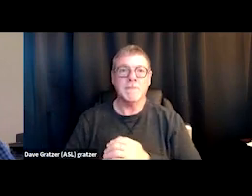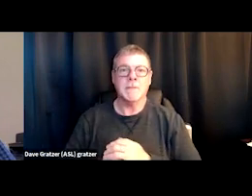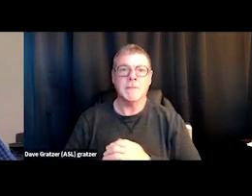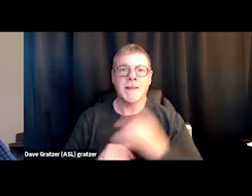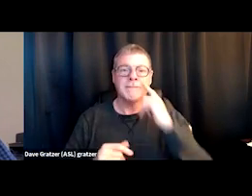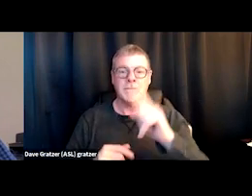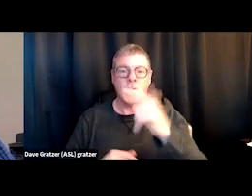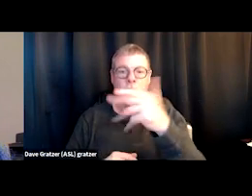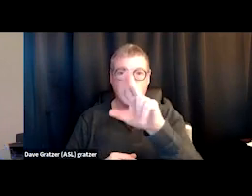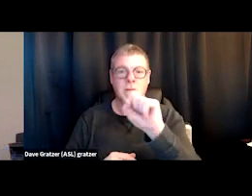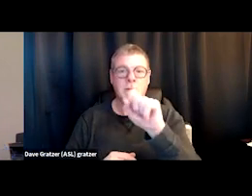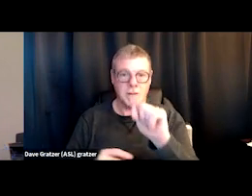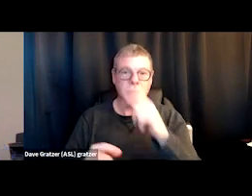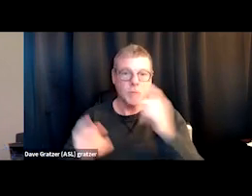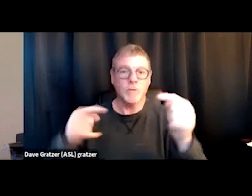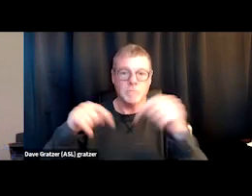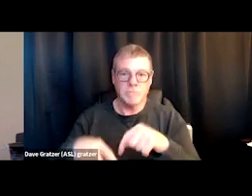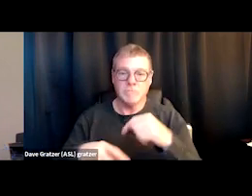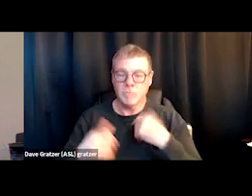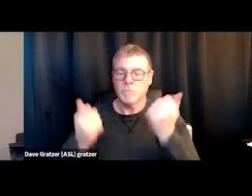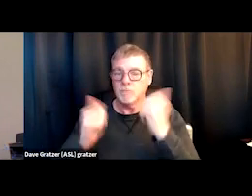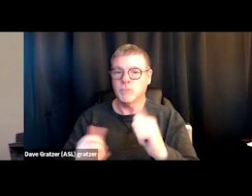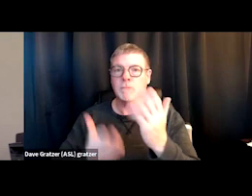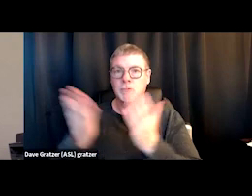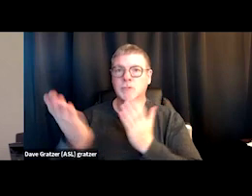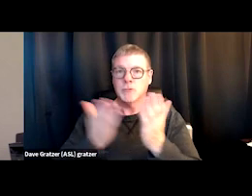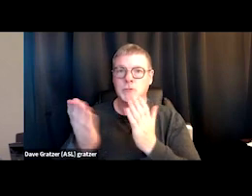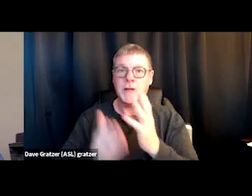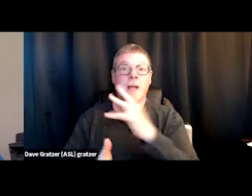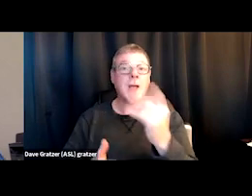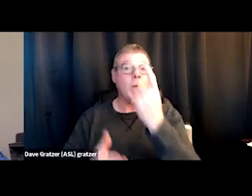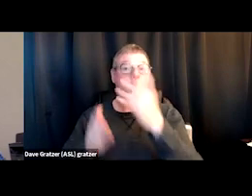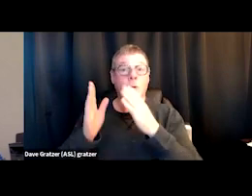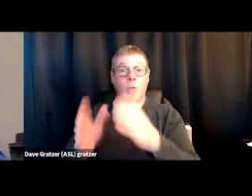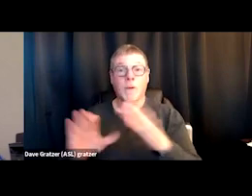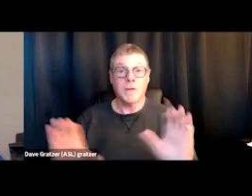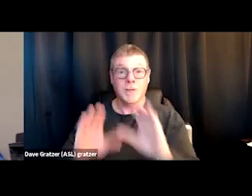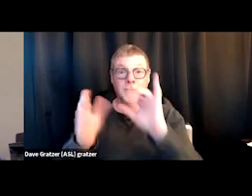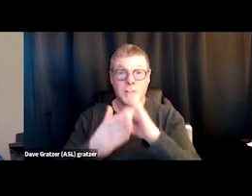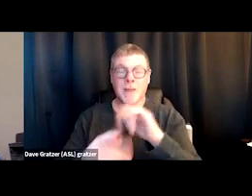and that's what we're trying to tap into, and one way to do that is to continue to provide more